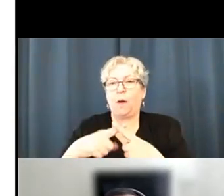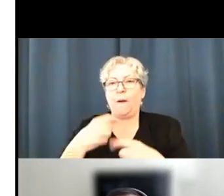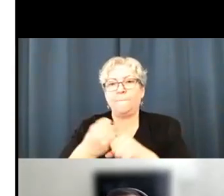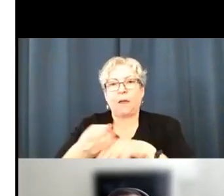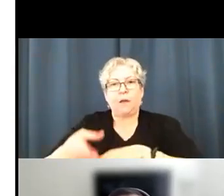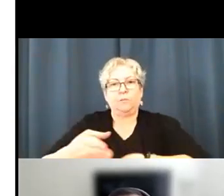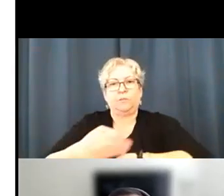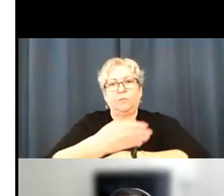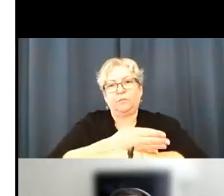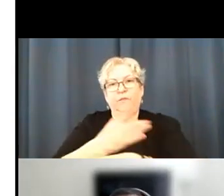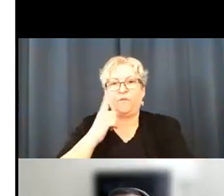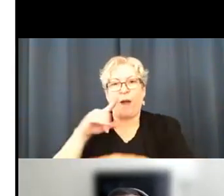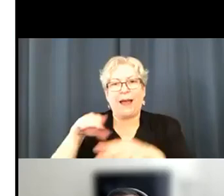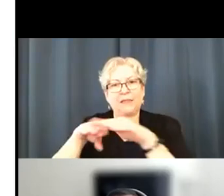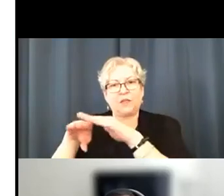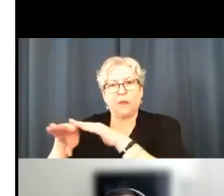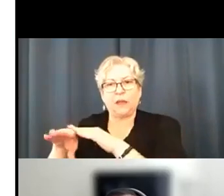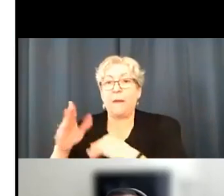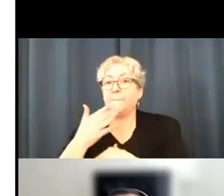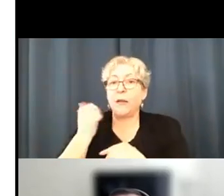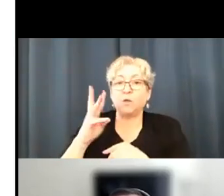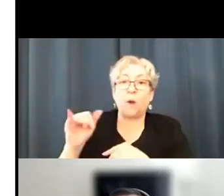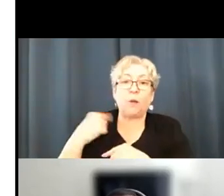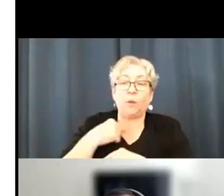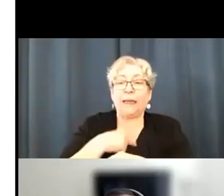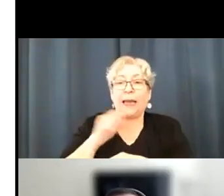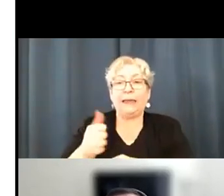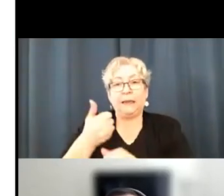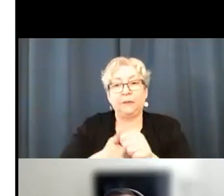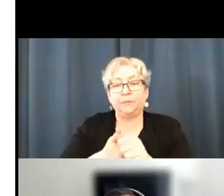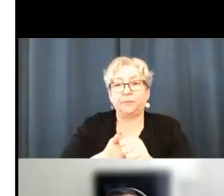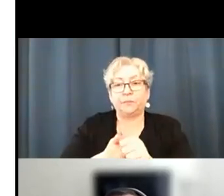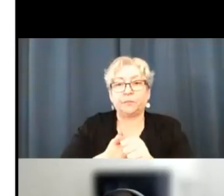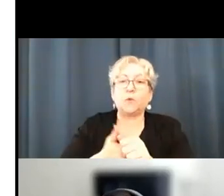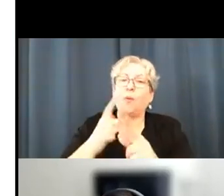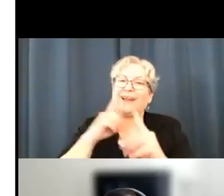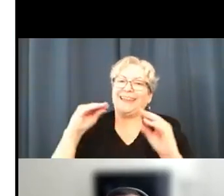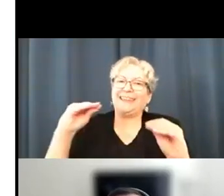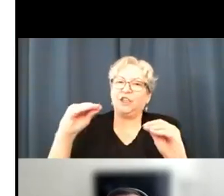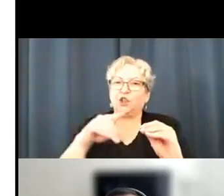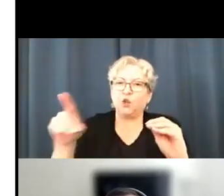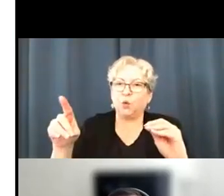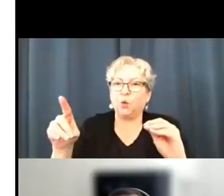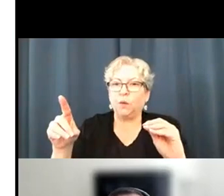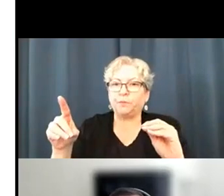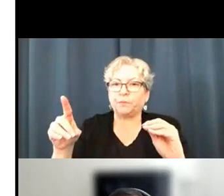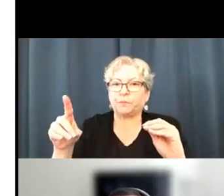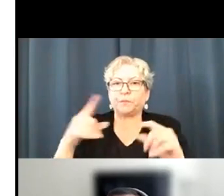on things like accessibility and the best way that we can teach accessibility and empathy and all of the other things that go into it.